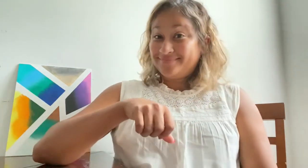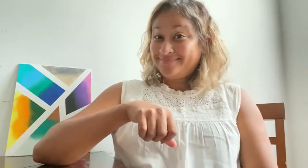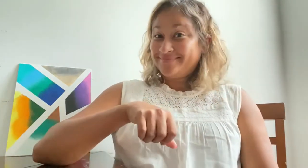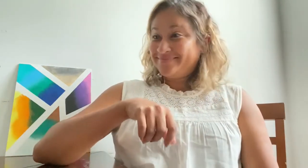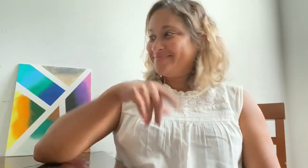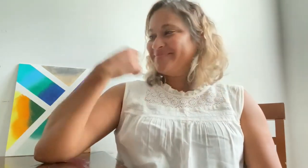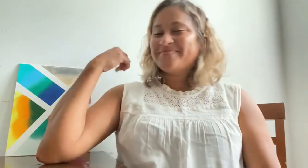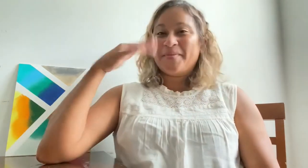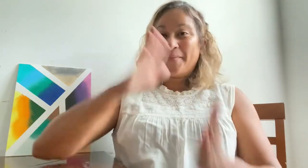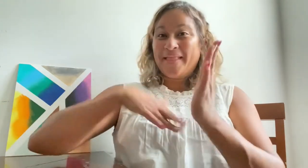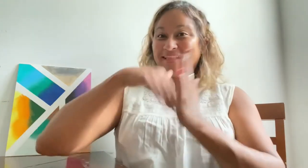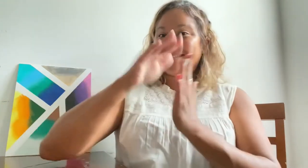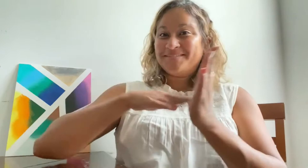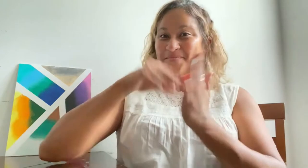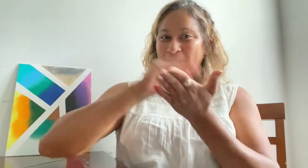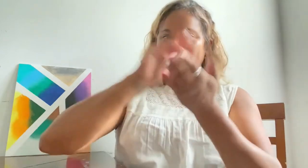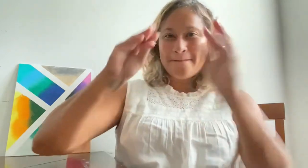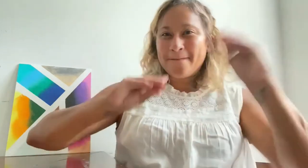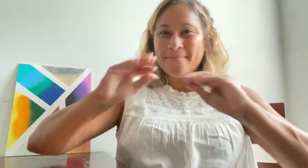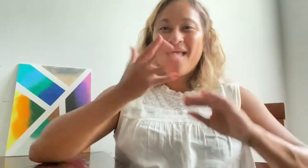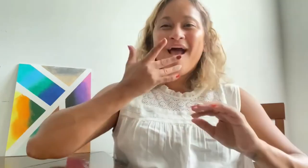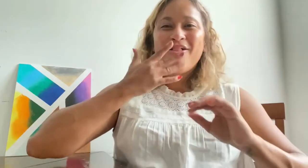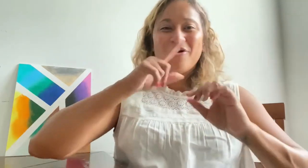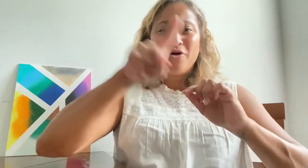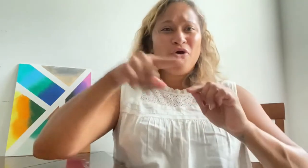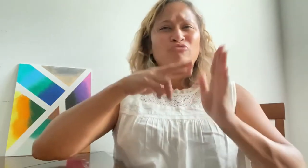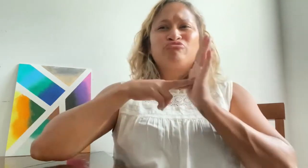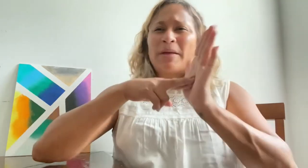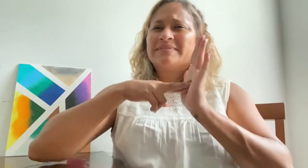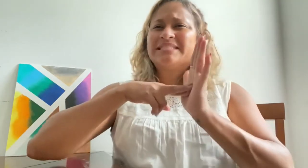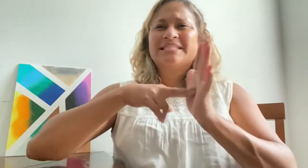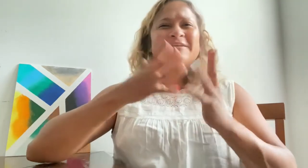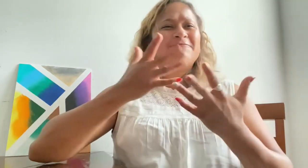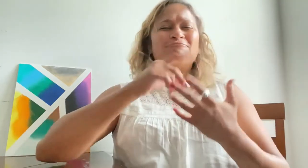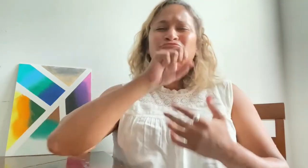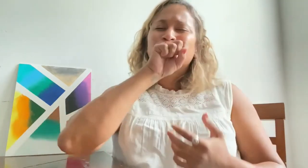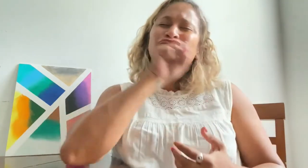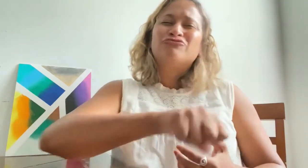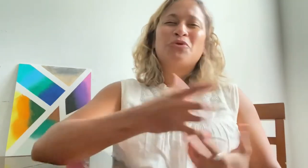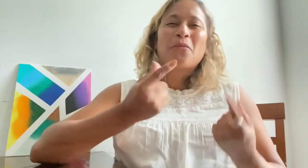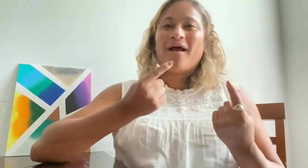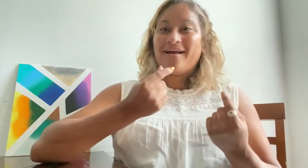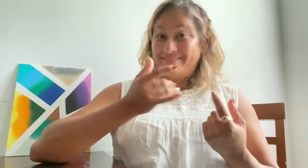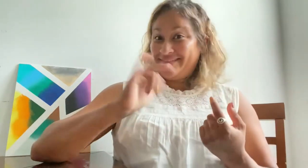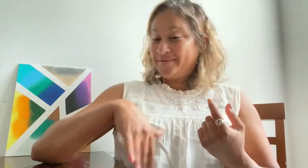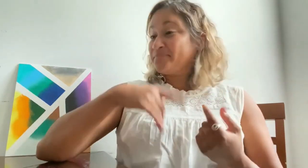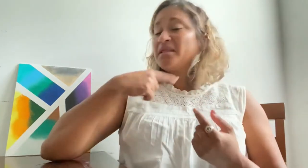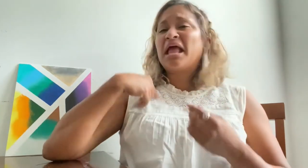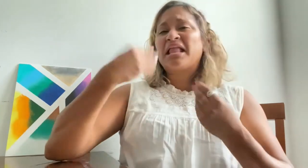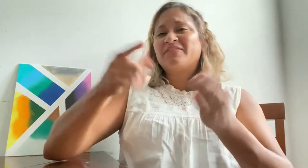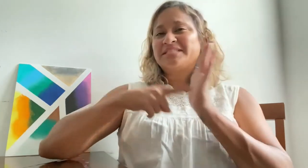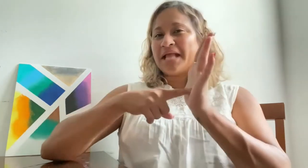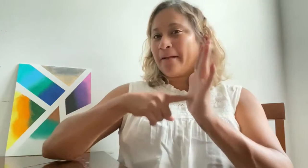I created different effects and acrylic paint mediums. The use of color in that art is a way to add symbolism to my favorite work. I want to give you one example.